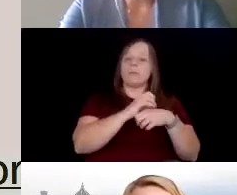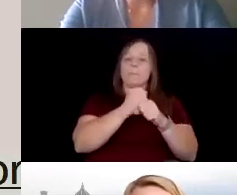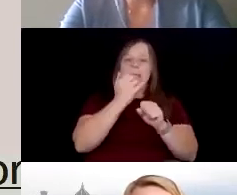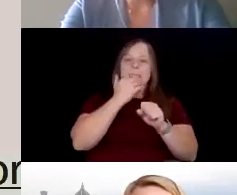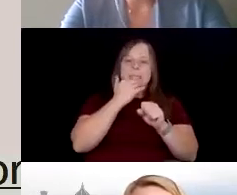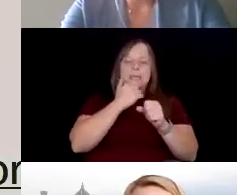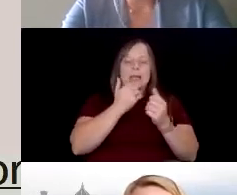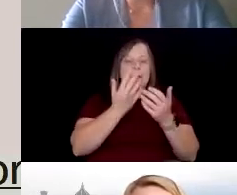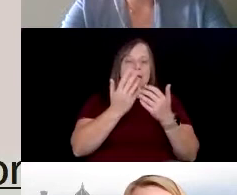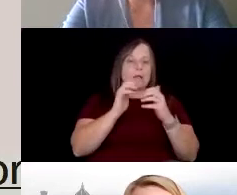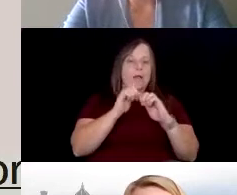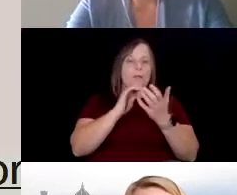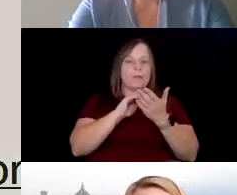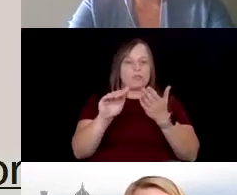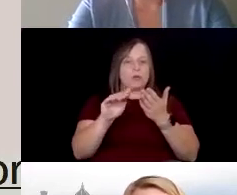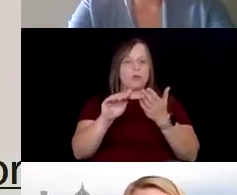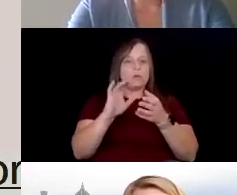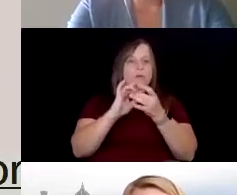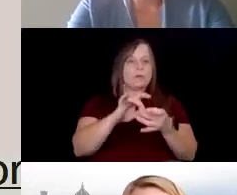the way they did and was it unjust?